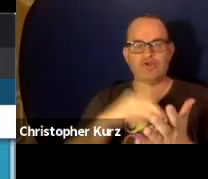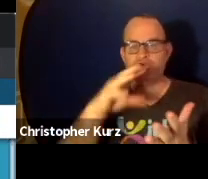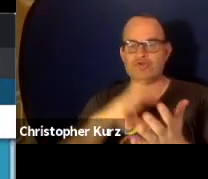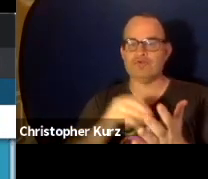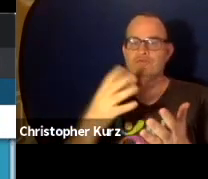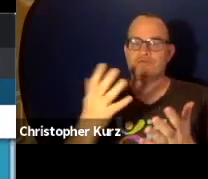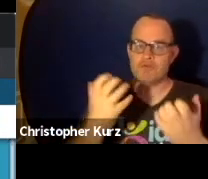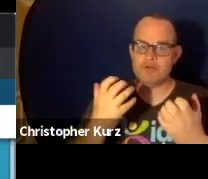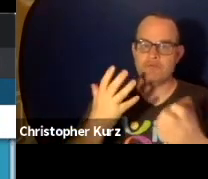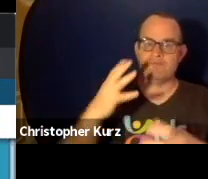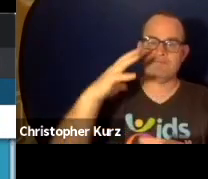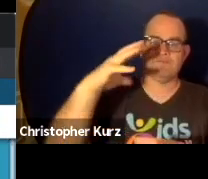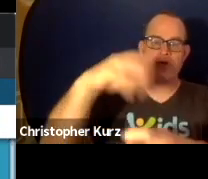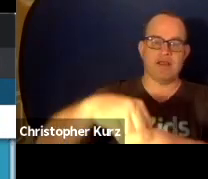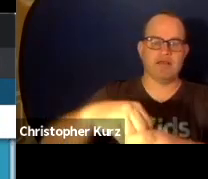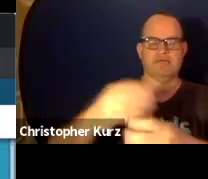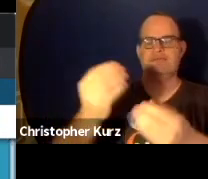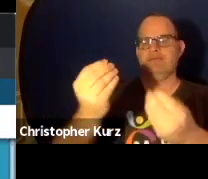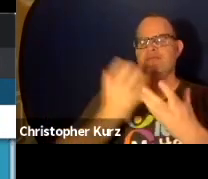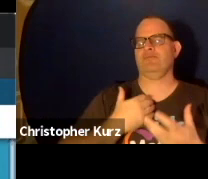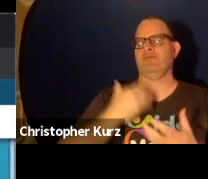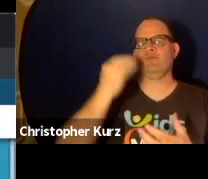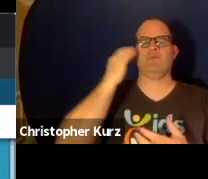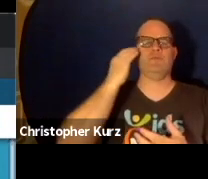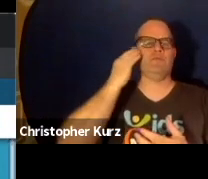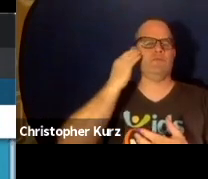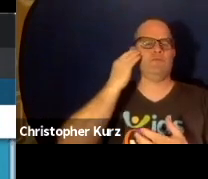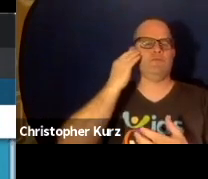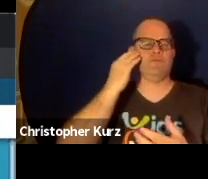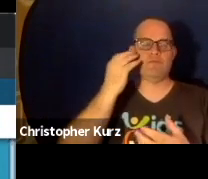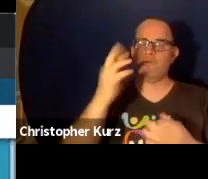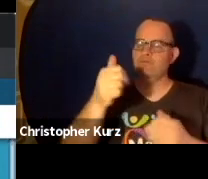We're open to anyone who would like to be a part of our community and learn